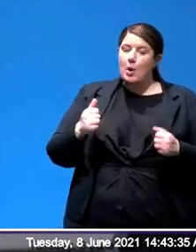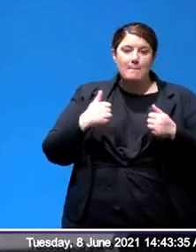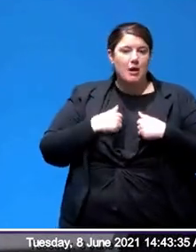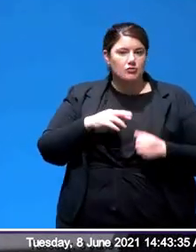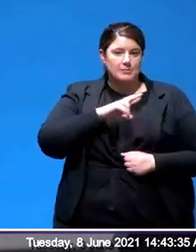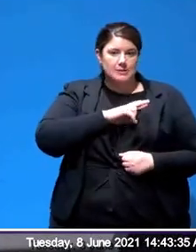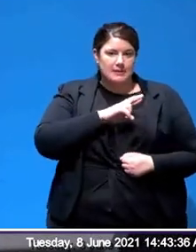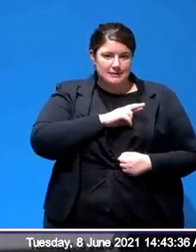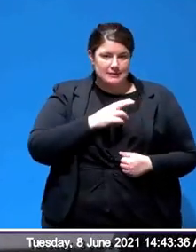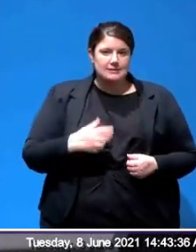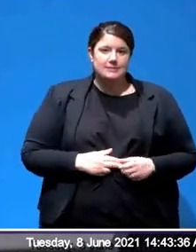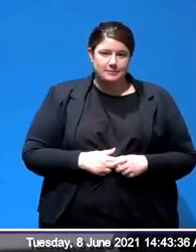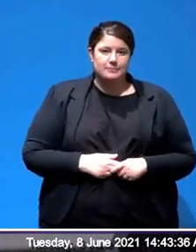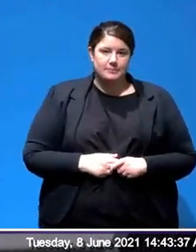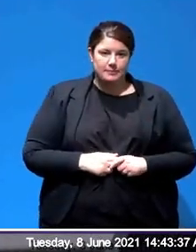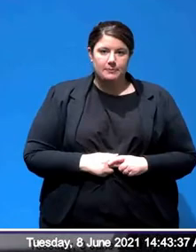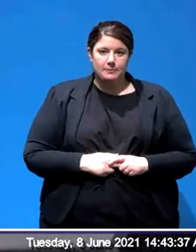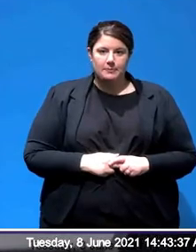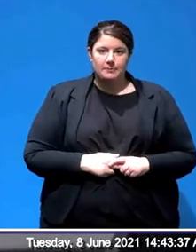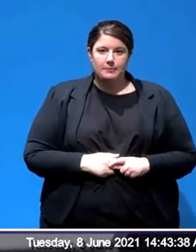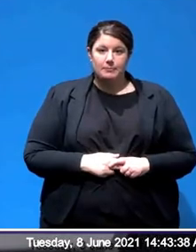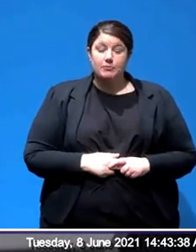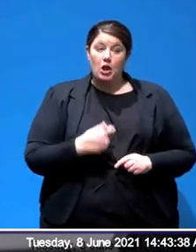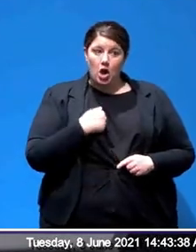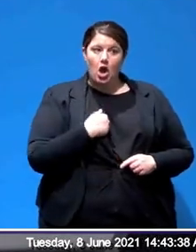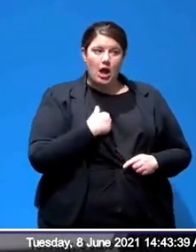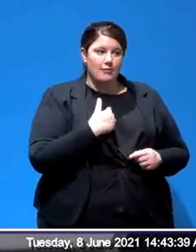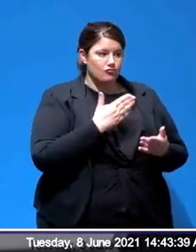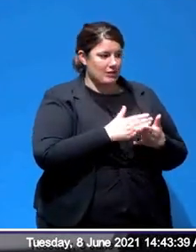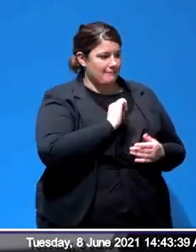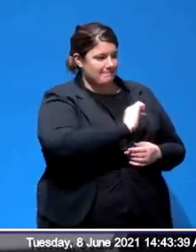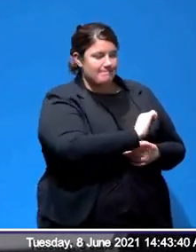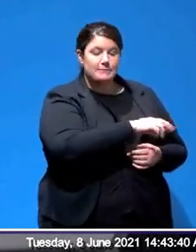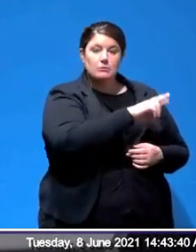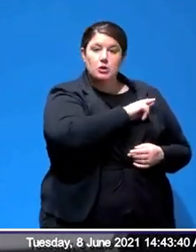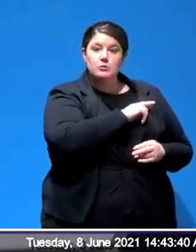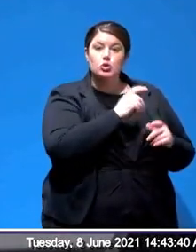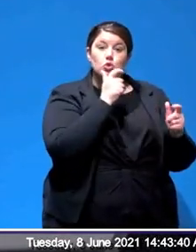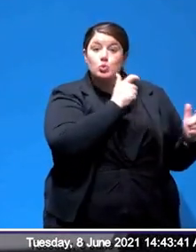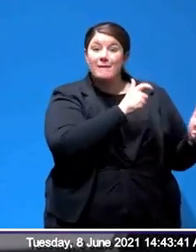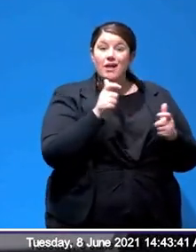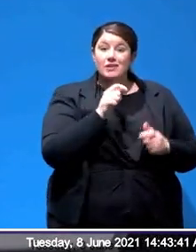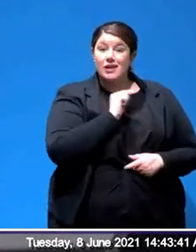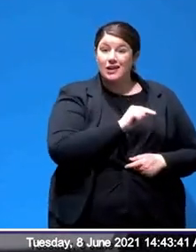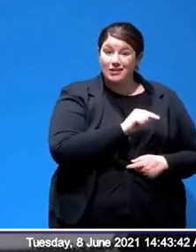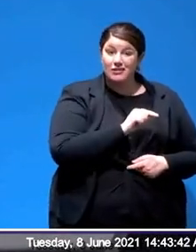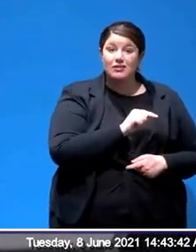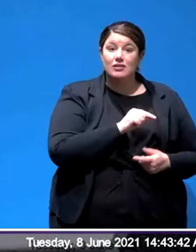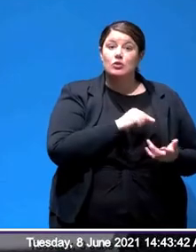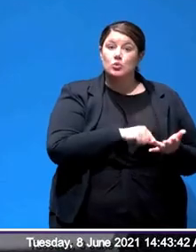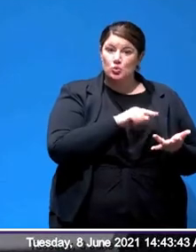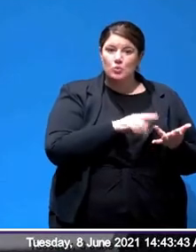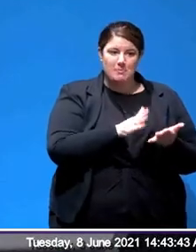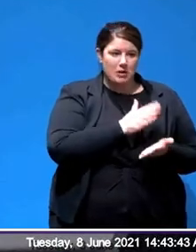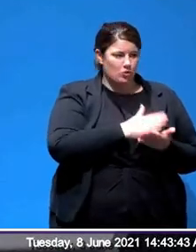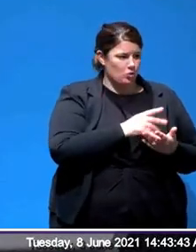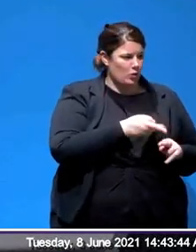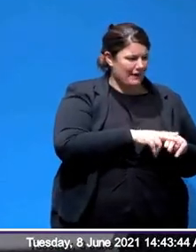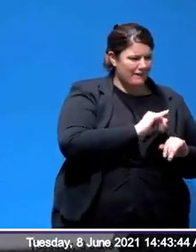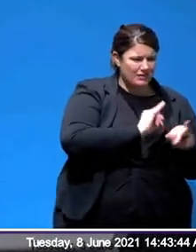I did rely on my supervisors to have a presence and address those things.